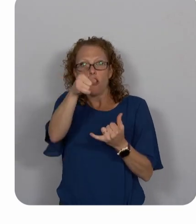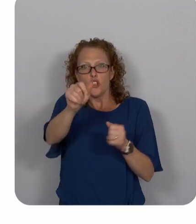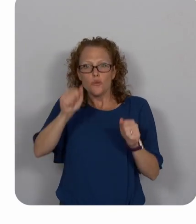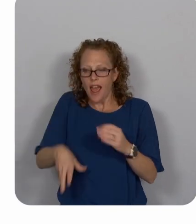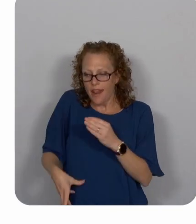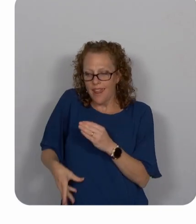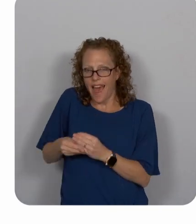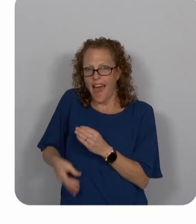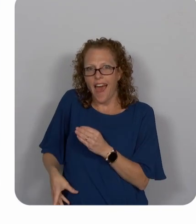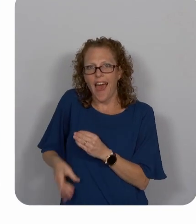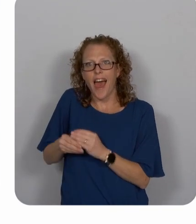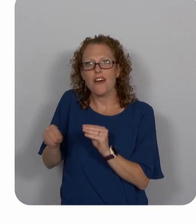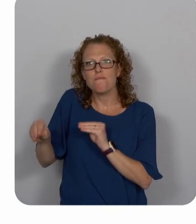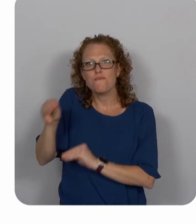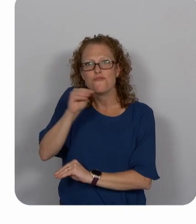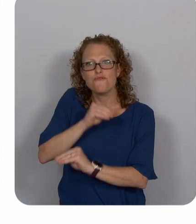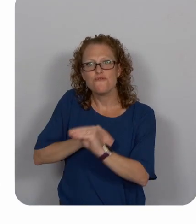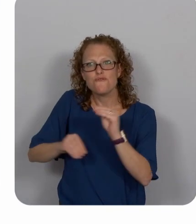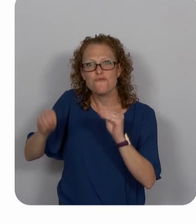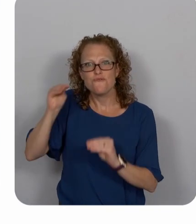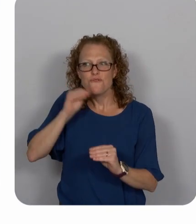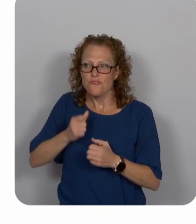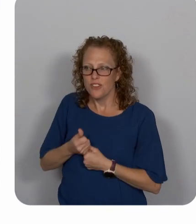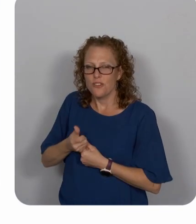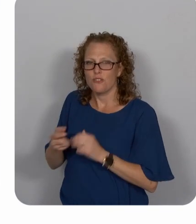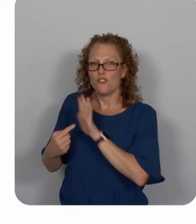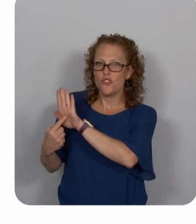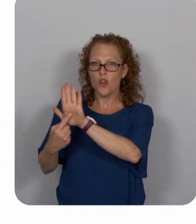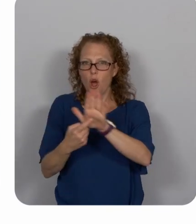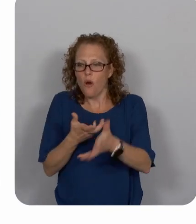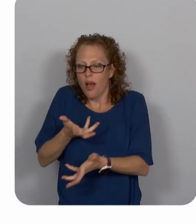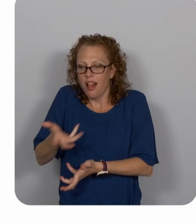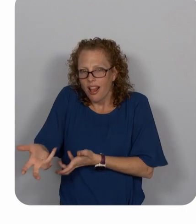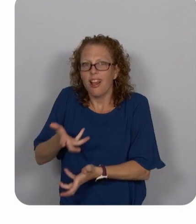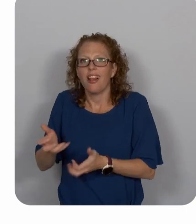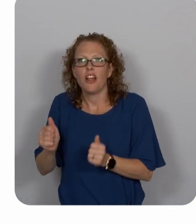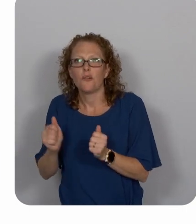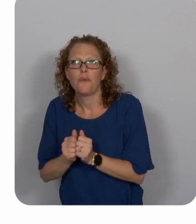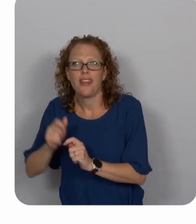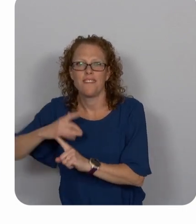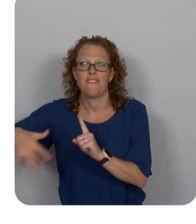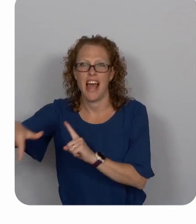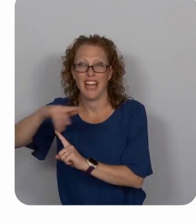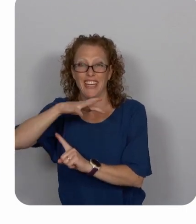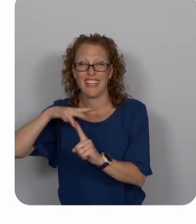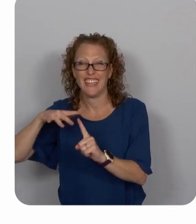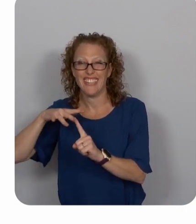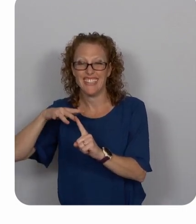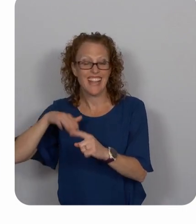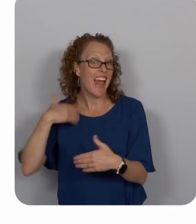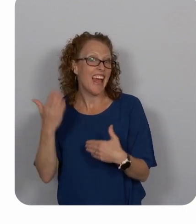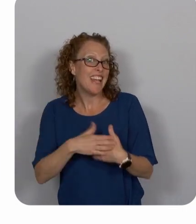To show you how to take this lizard to the next level and really bring her to life, I’d like to introduce to you Francesco Grani,